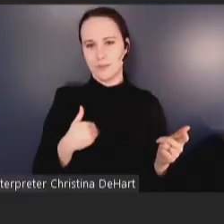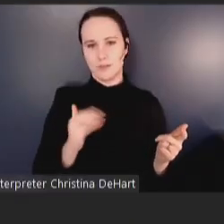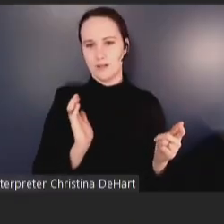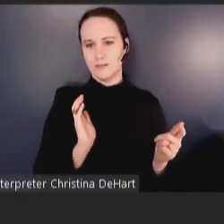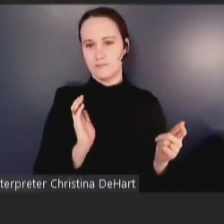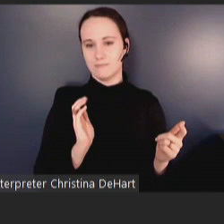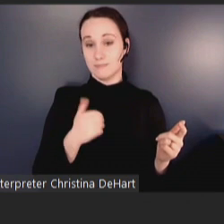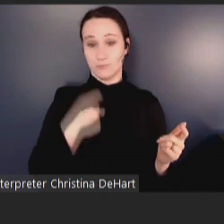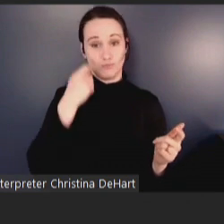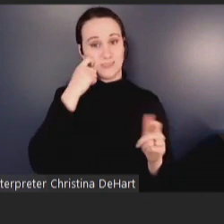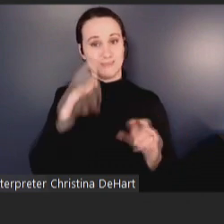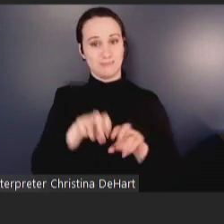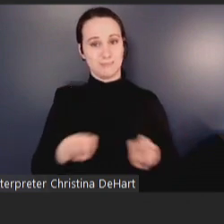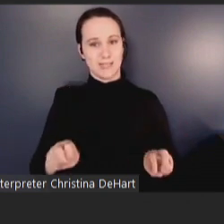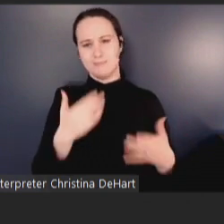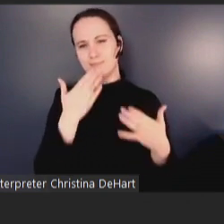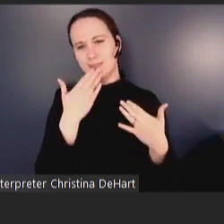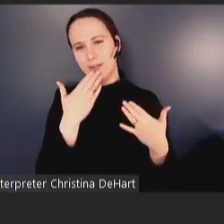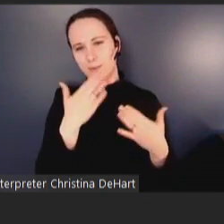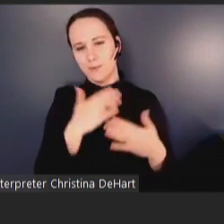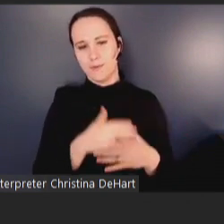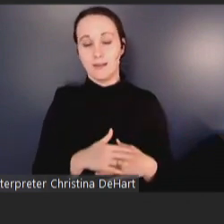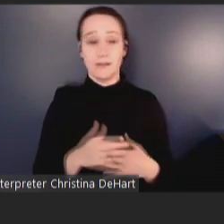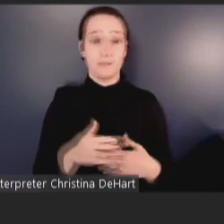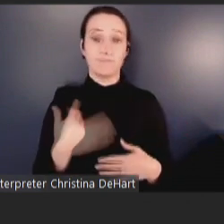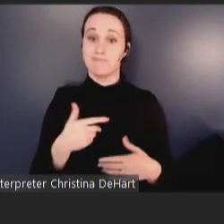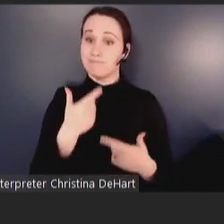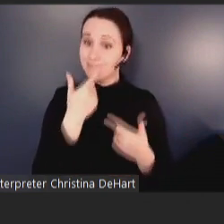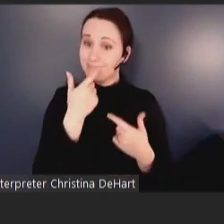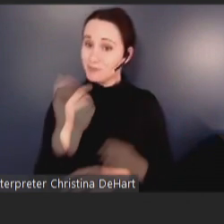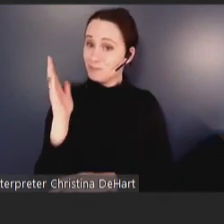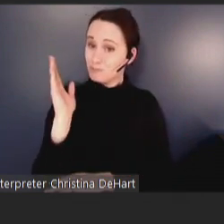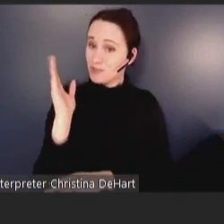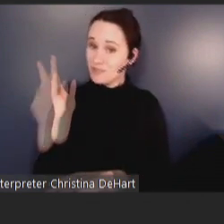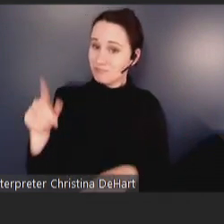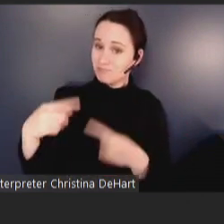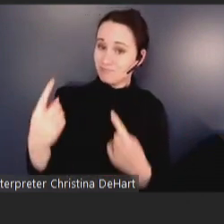recent panel. All very interesting presentations. [unintelligible] it